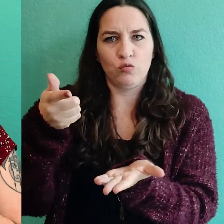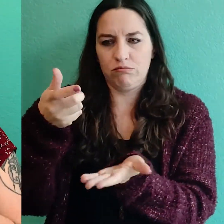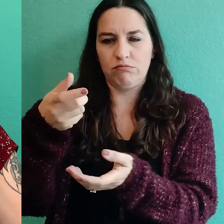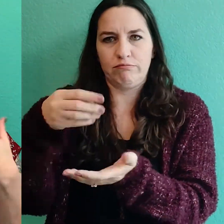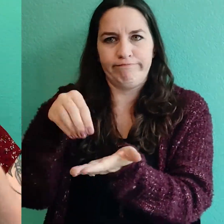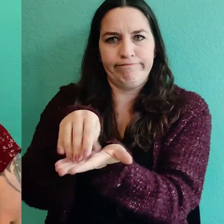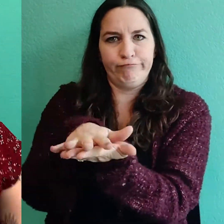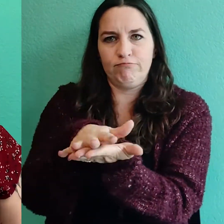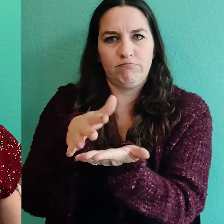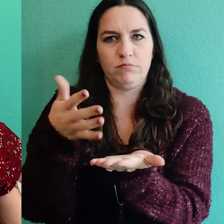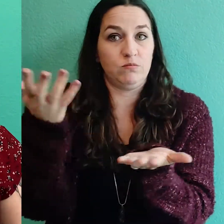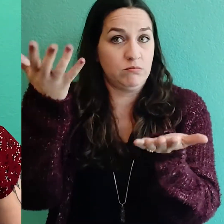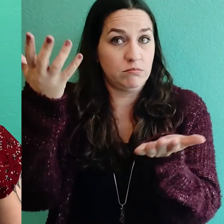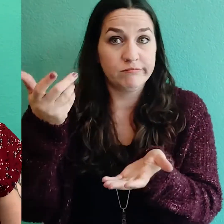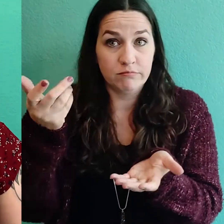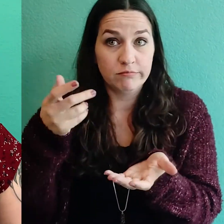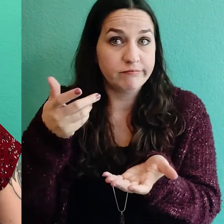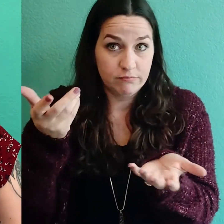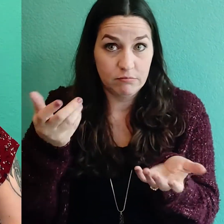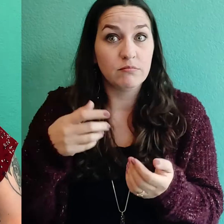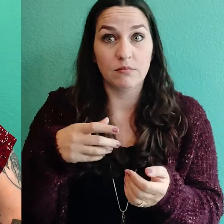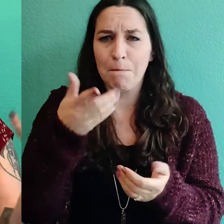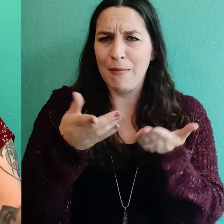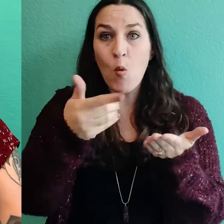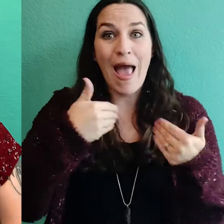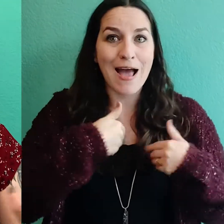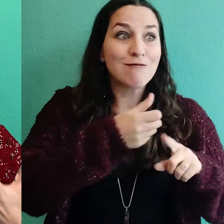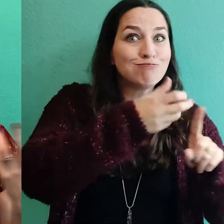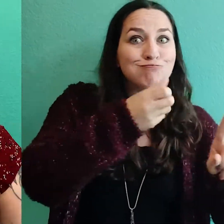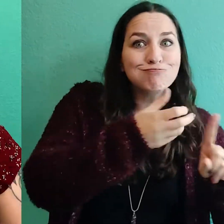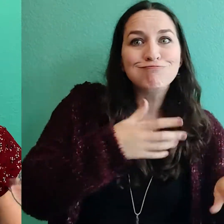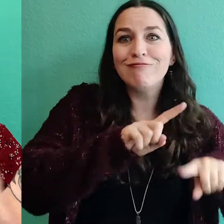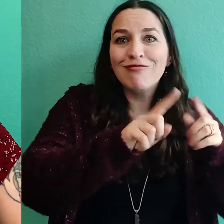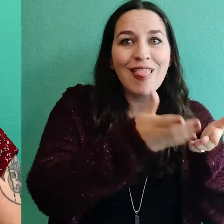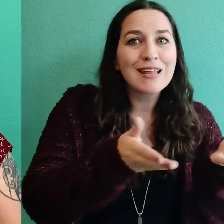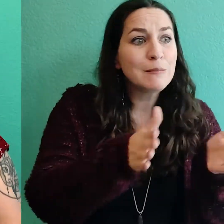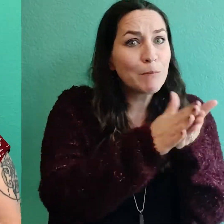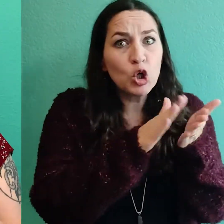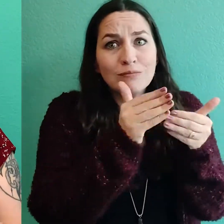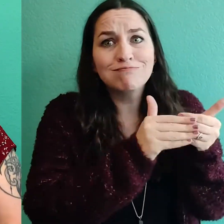Now you can have a bunch of other stuff and you may find yourself pulled towards different, maybe